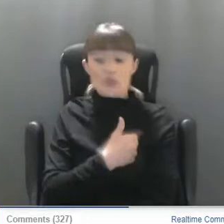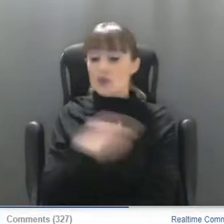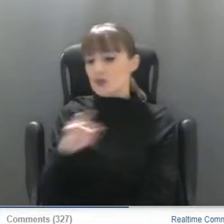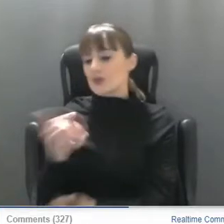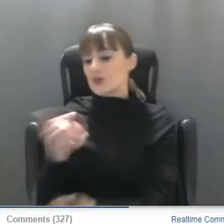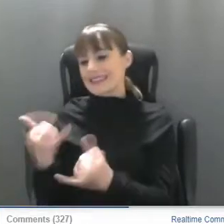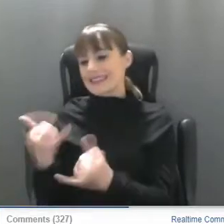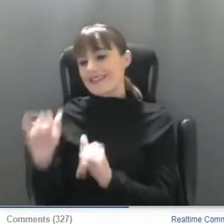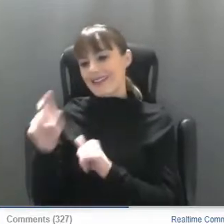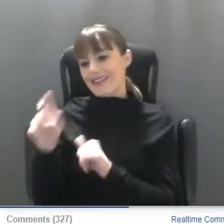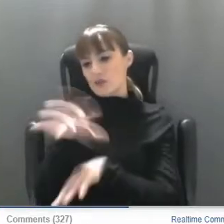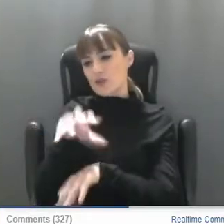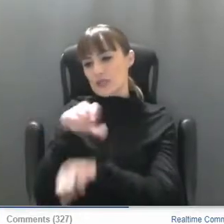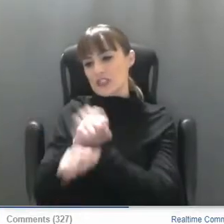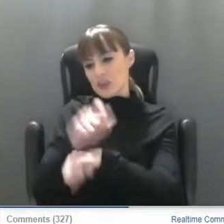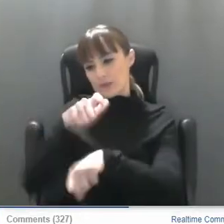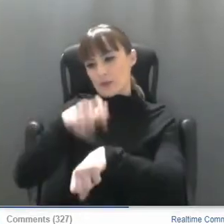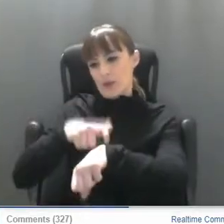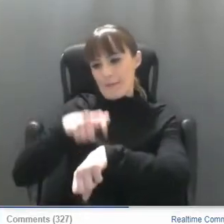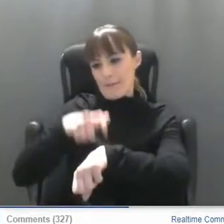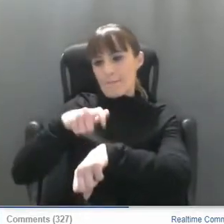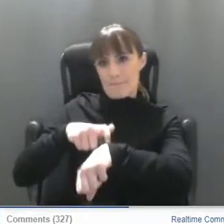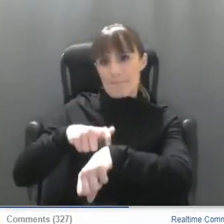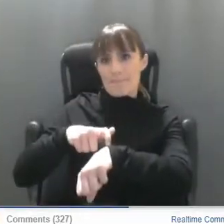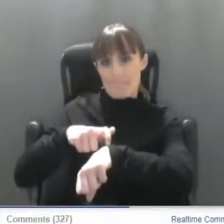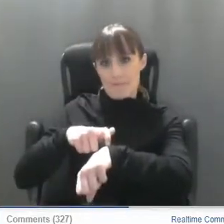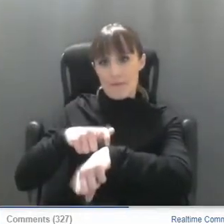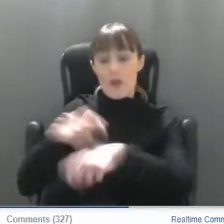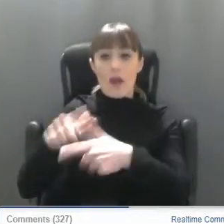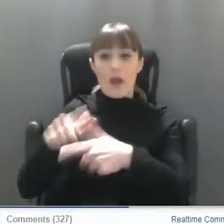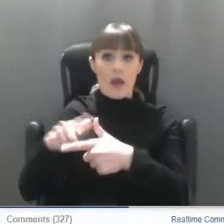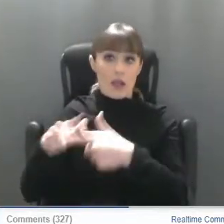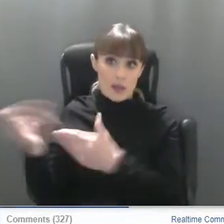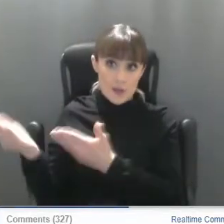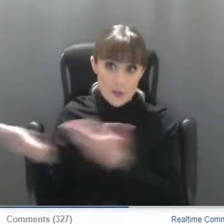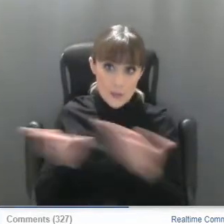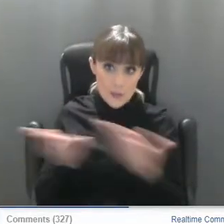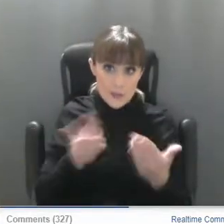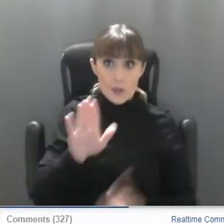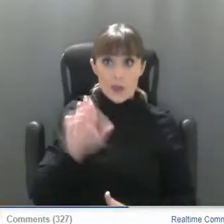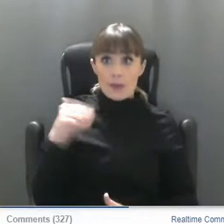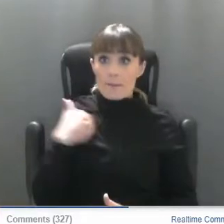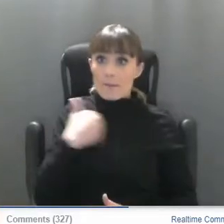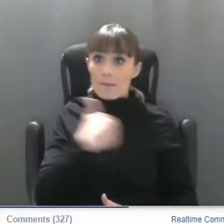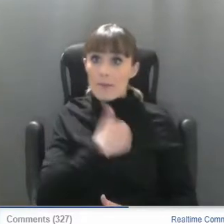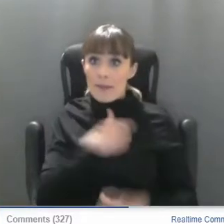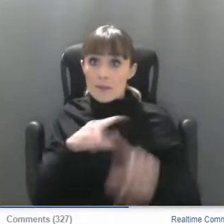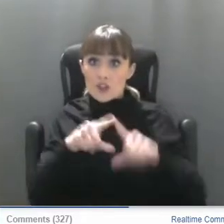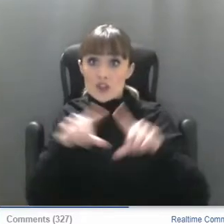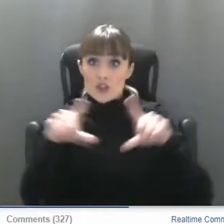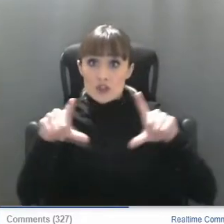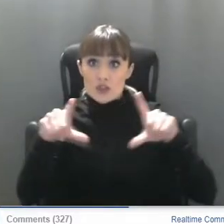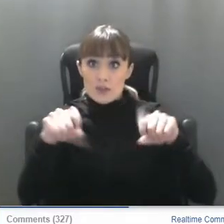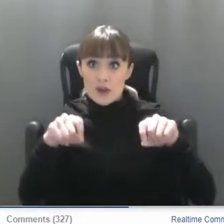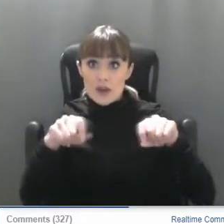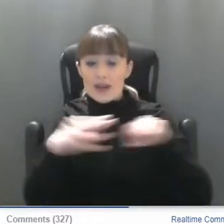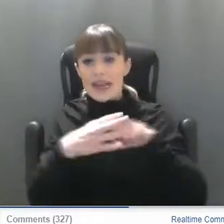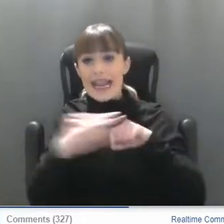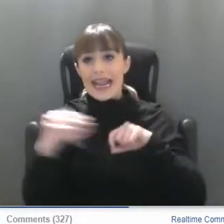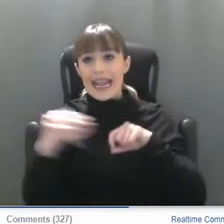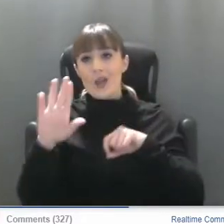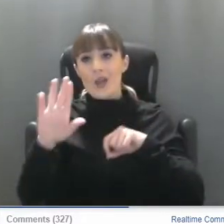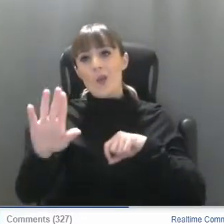bring your membership card, and your printed time-stamped ticket. The reason